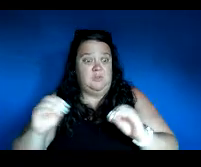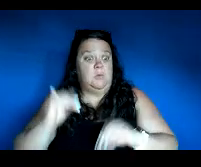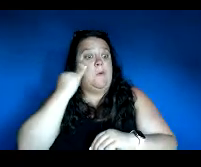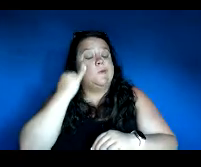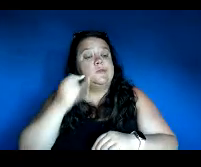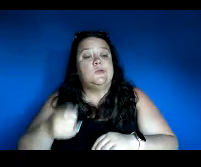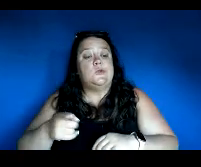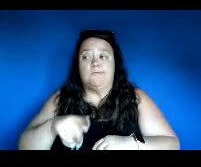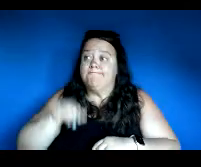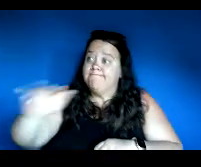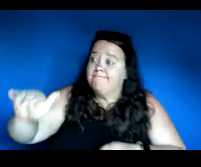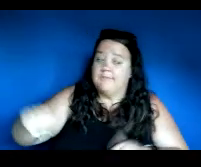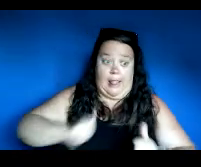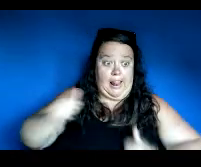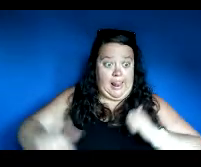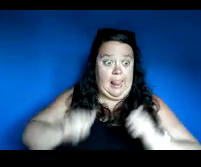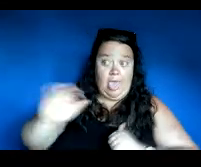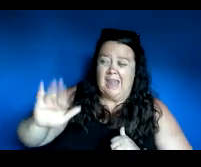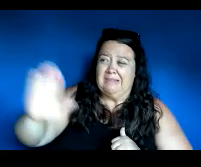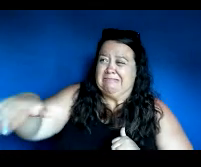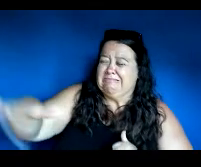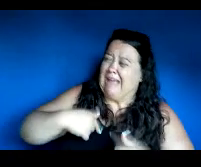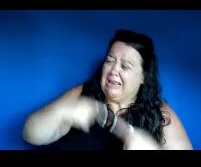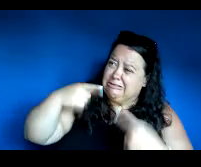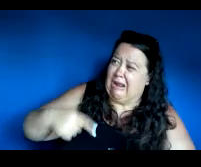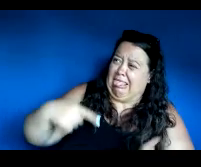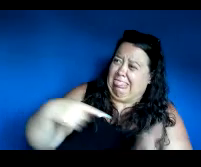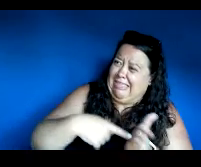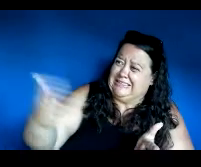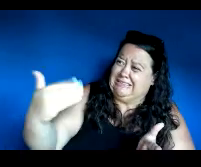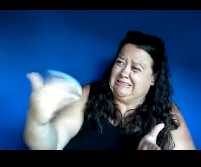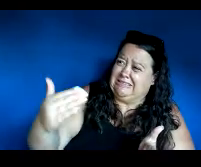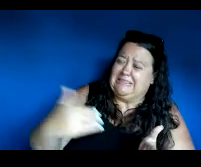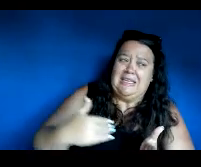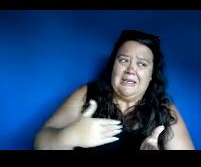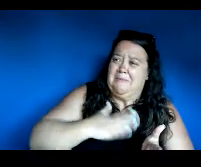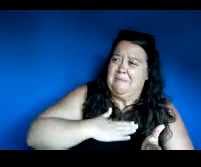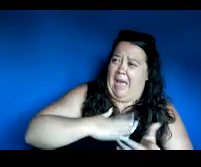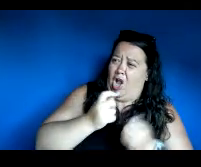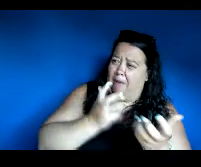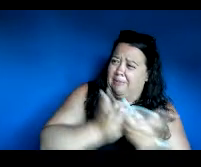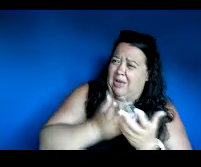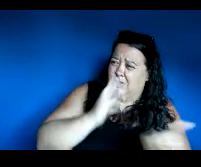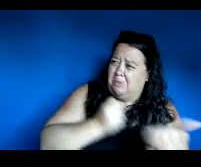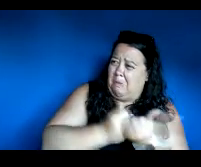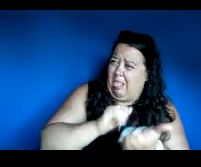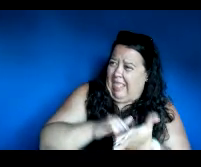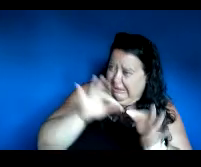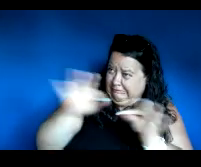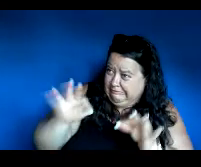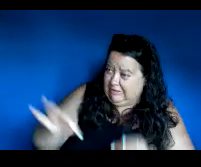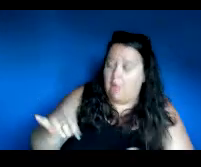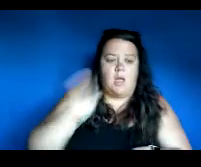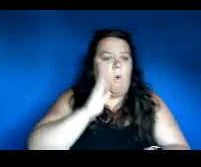"Hey, I really struggle with this, and I have this accommodation that helps support me with that," they're gonna really appreciate that.